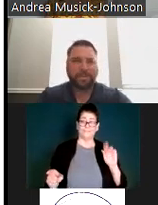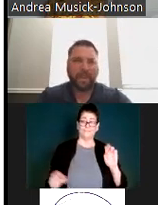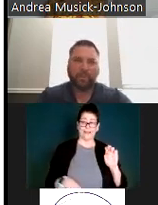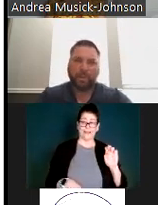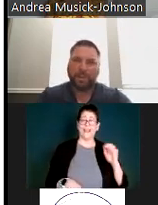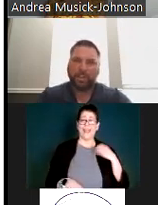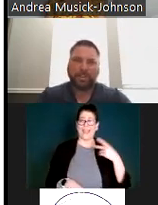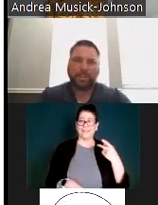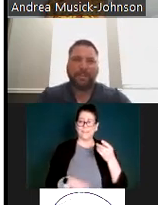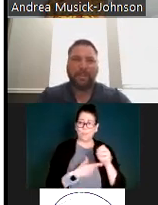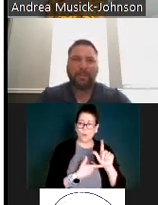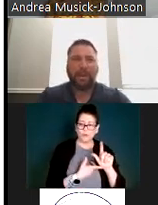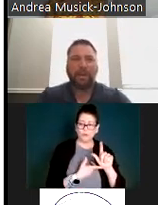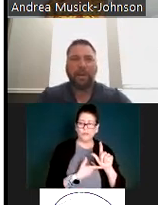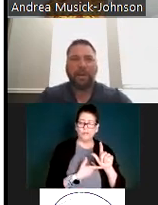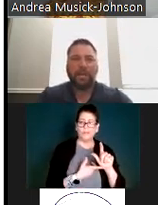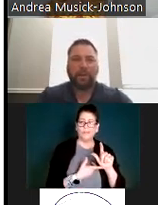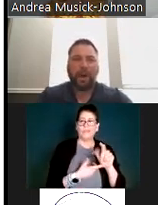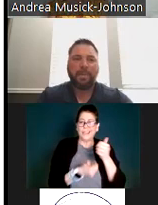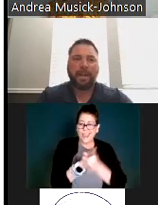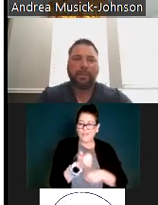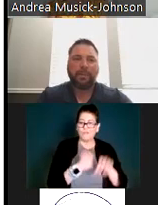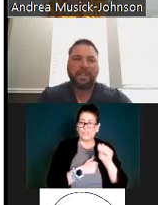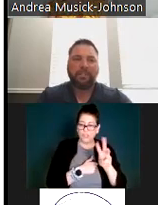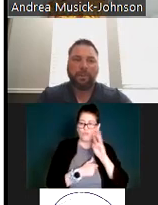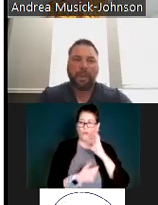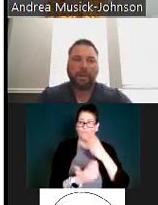management software that the jails have out there. That will automatically receive the booking and